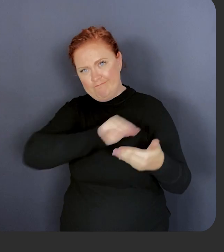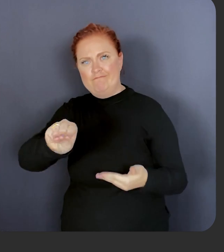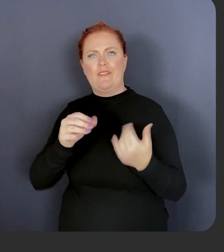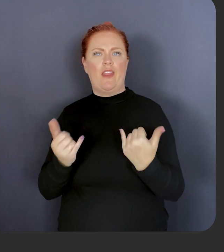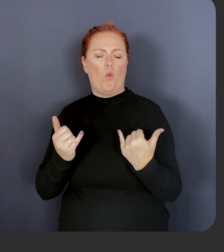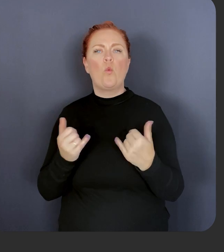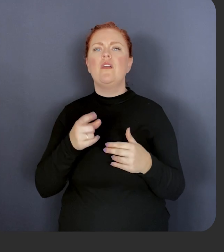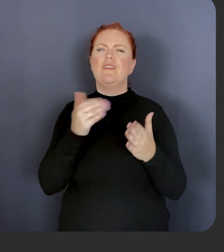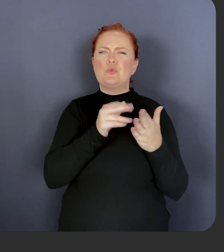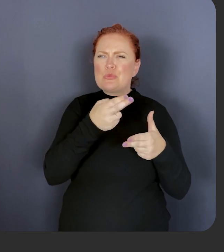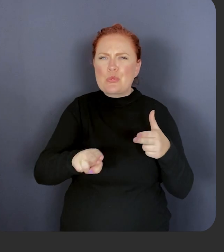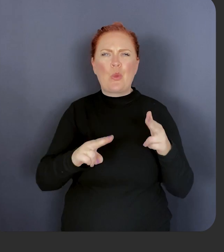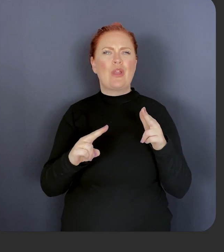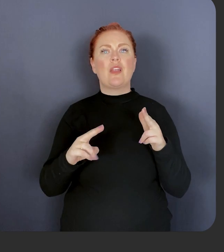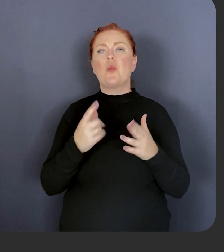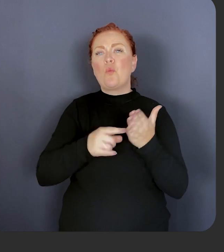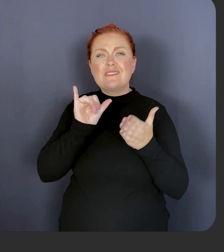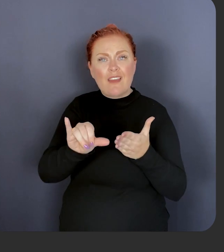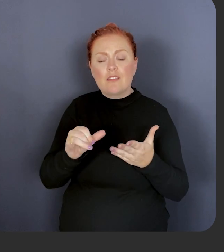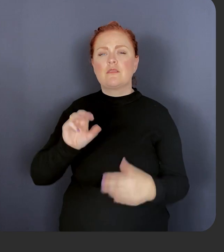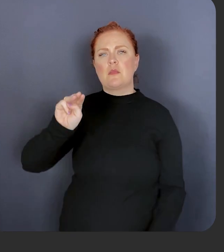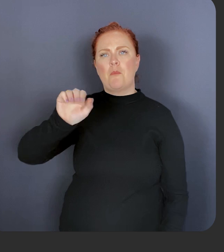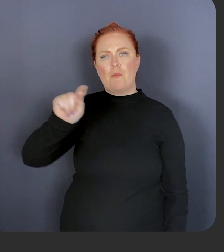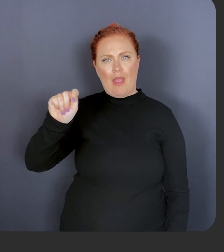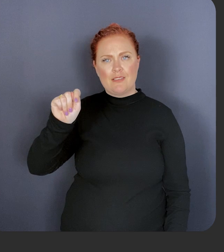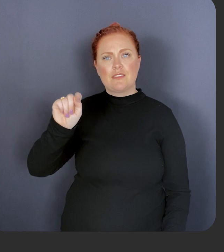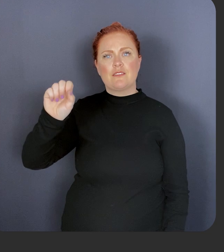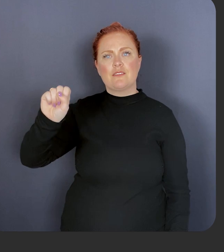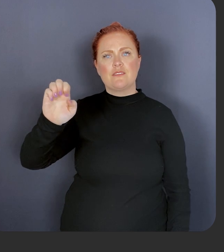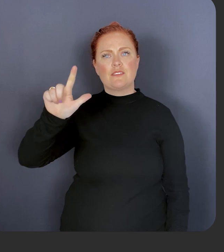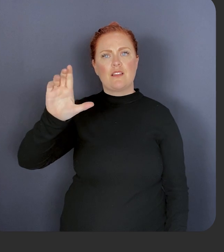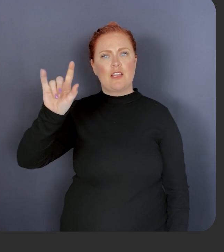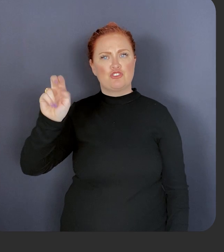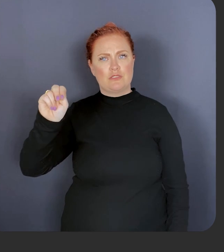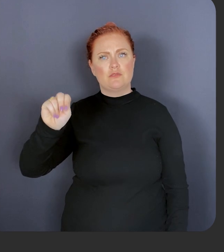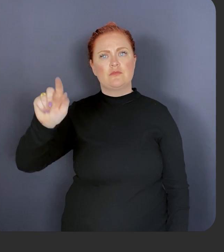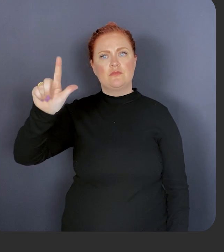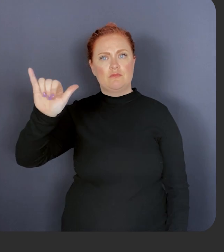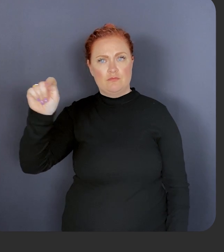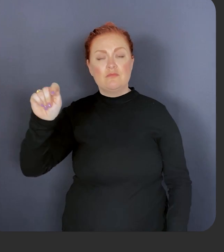And what it is is, again, a mat selection list of list options